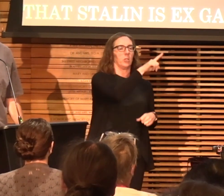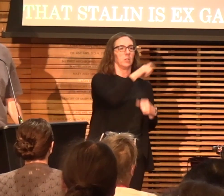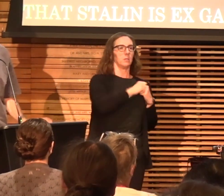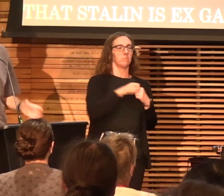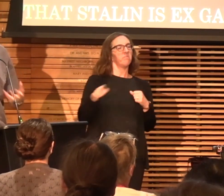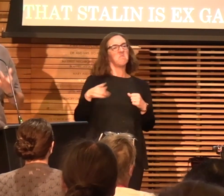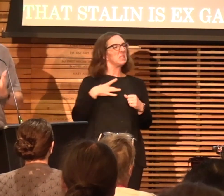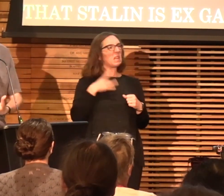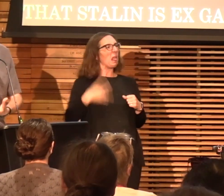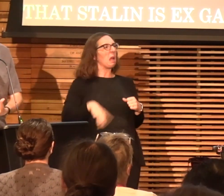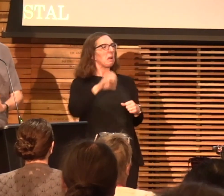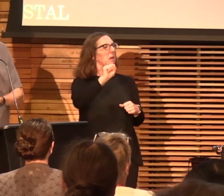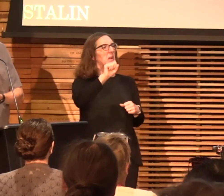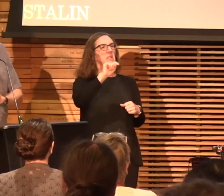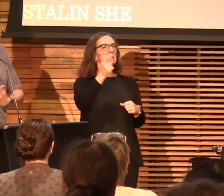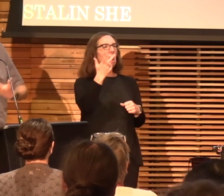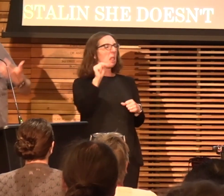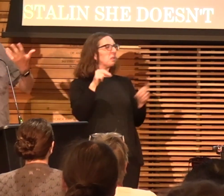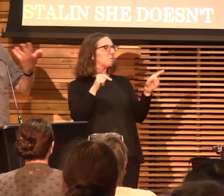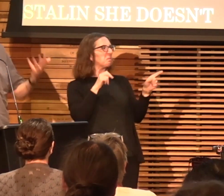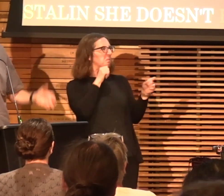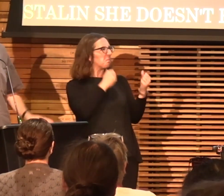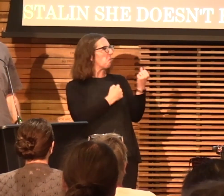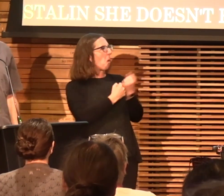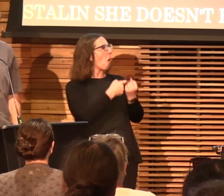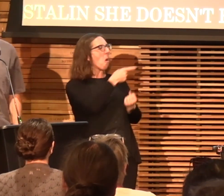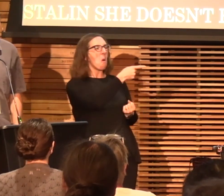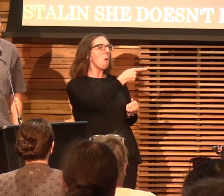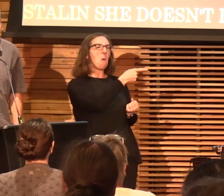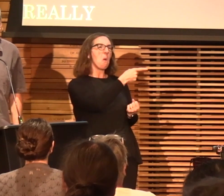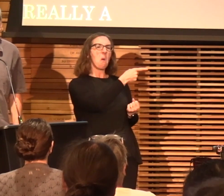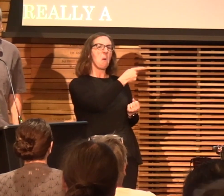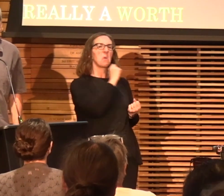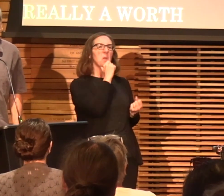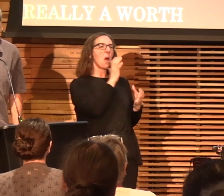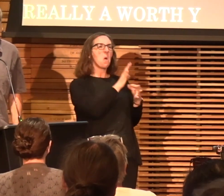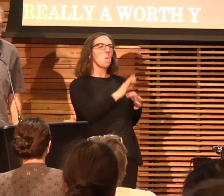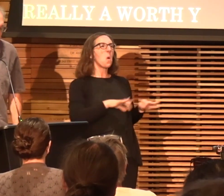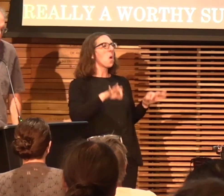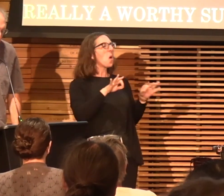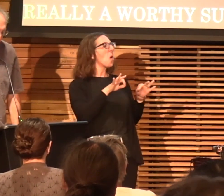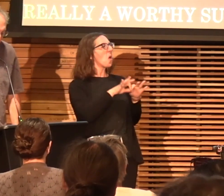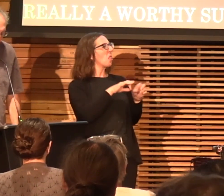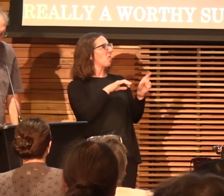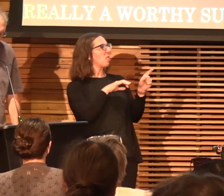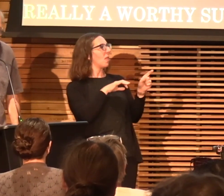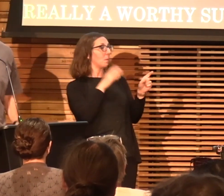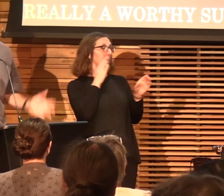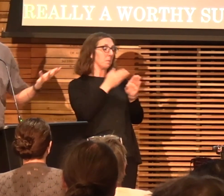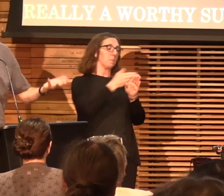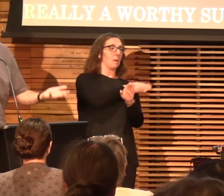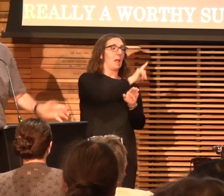She doesn't believe that Stalin is really a worthy successor successor to Lenin, her hero.